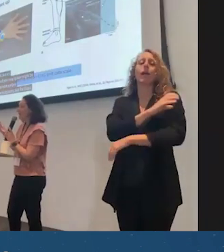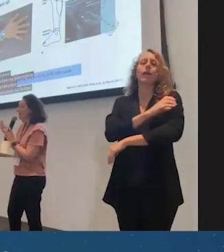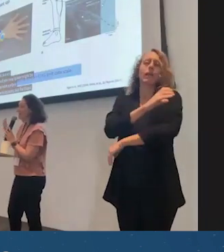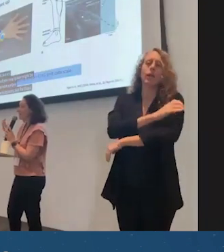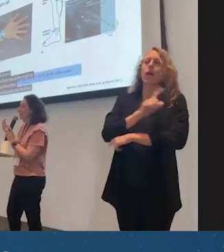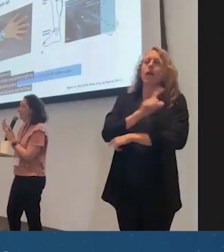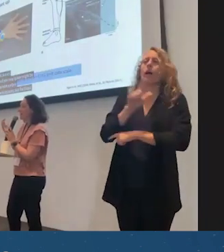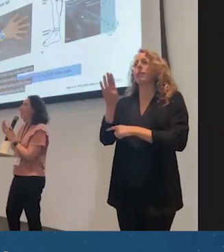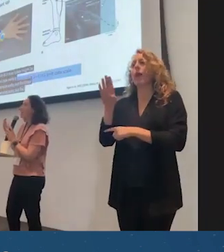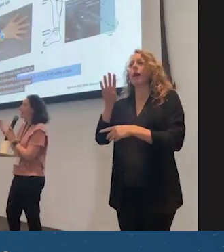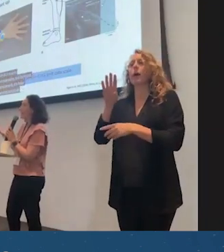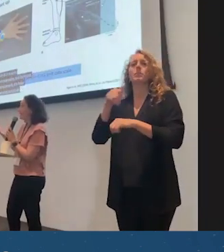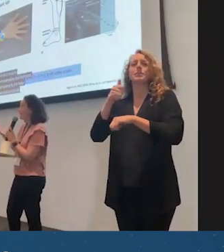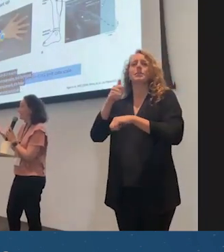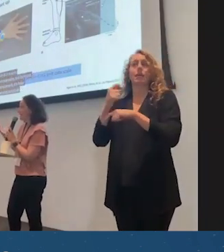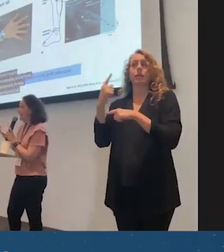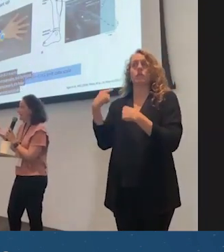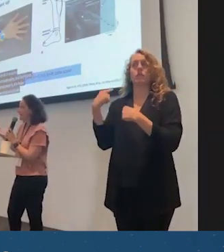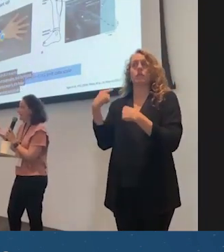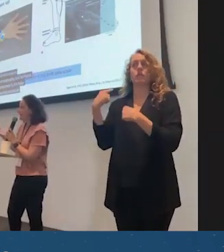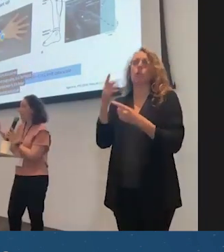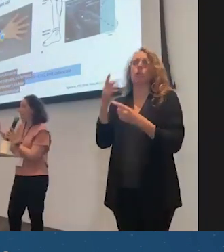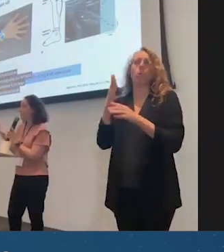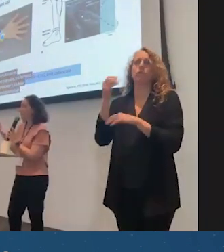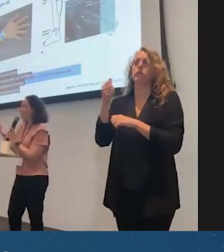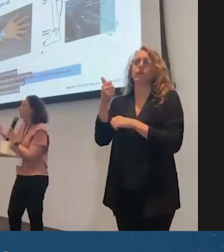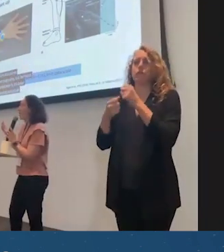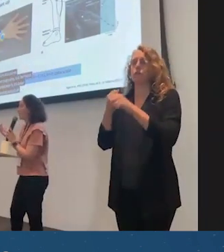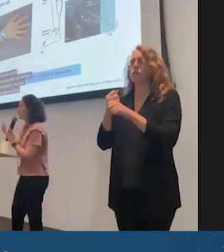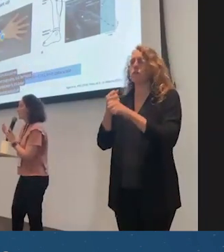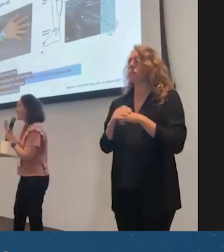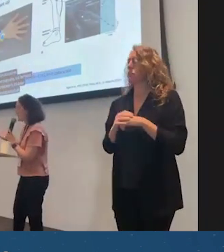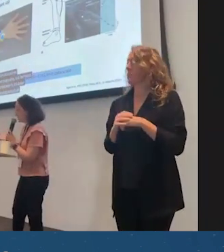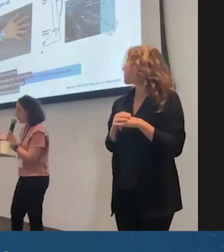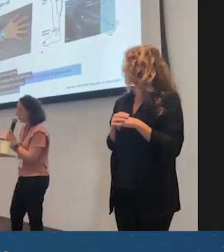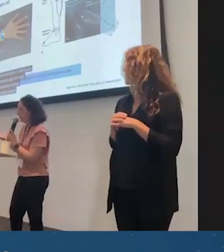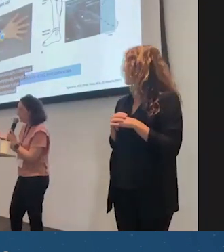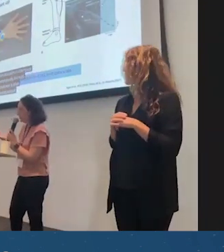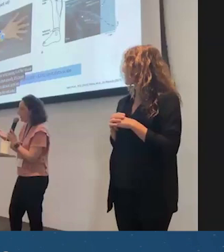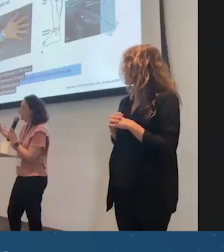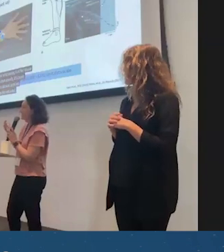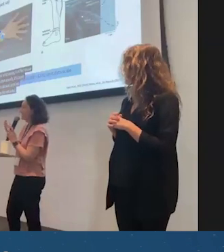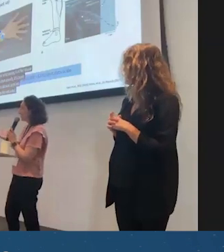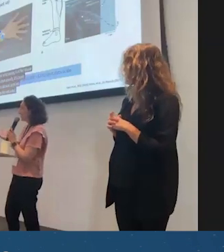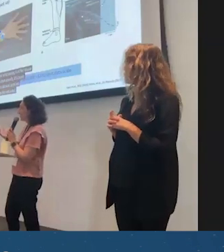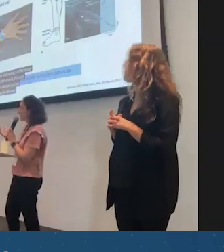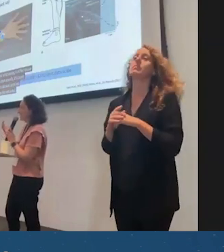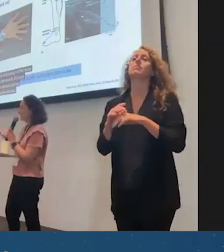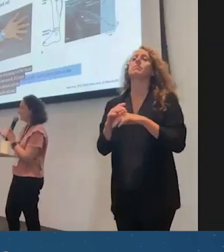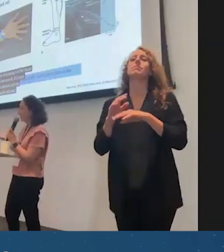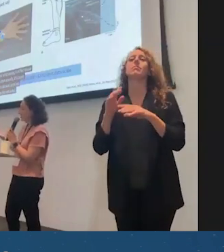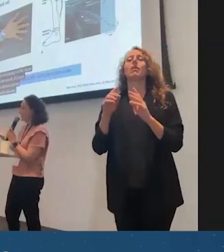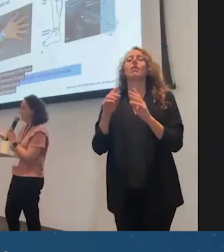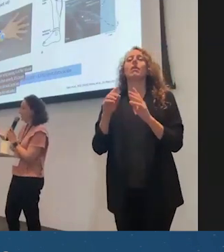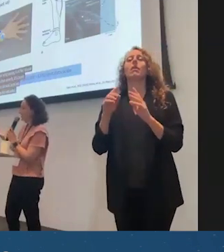This has been complicated, as it requires often custom hardware sensors or electrode placement